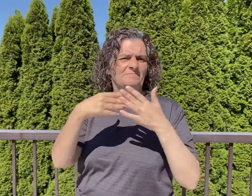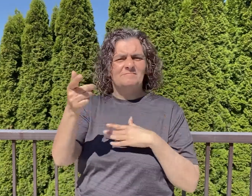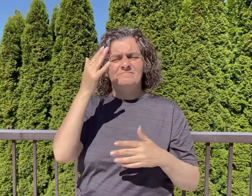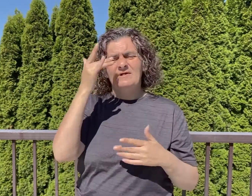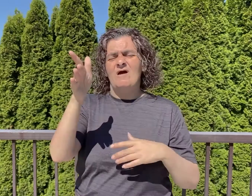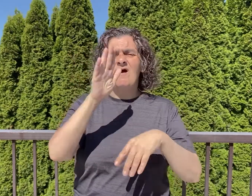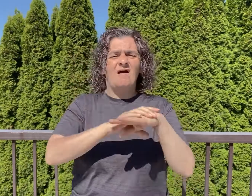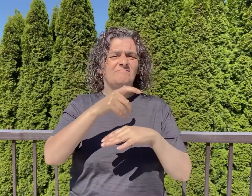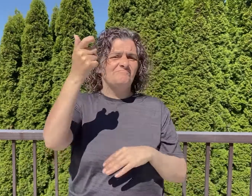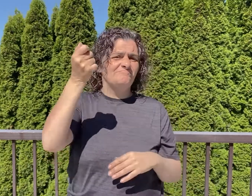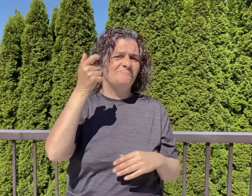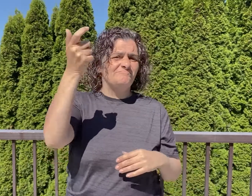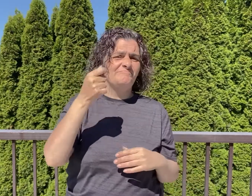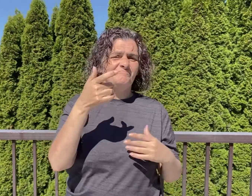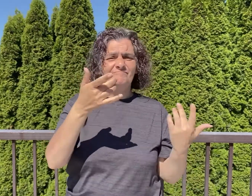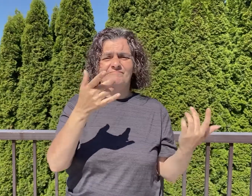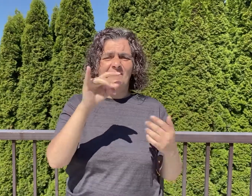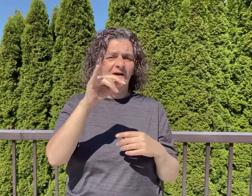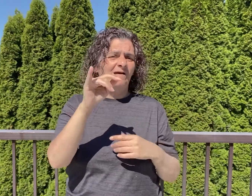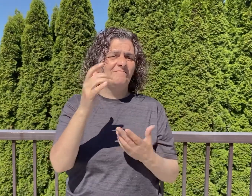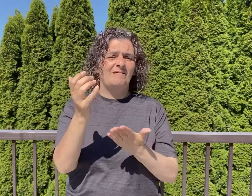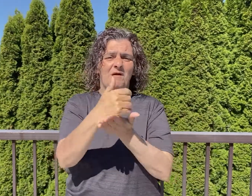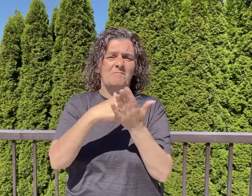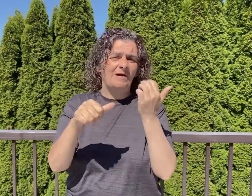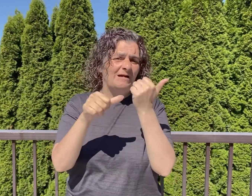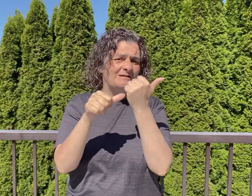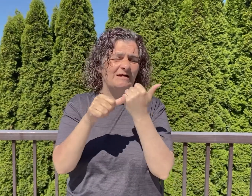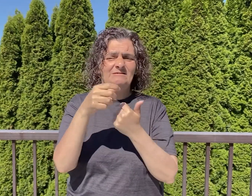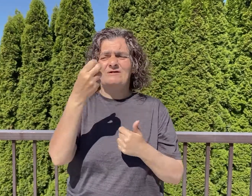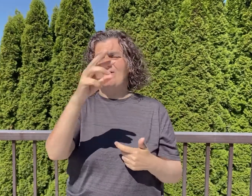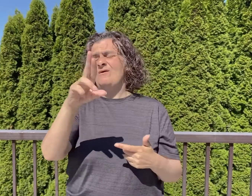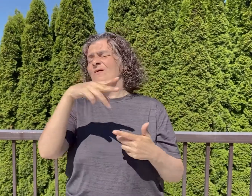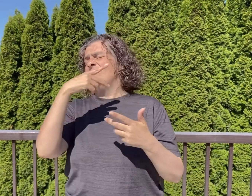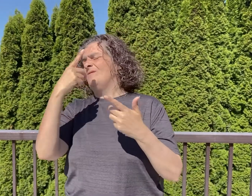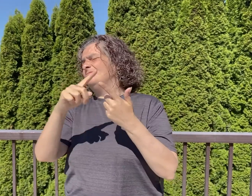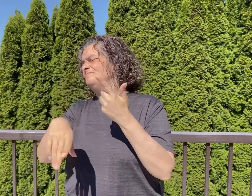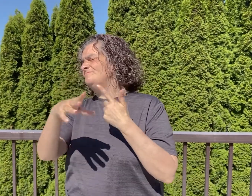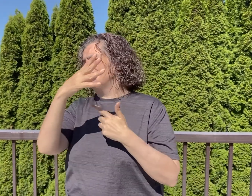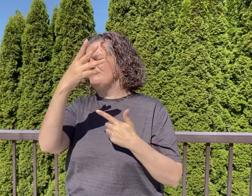provincial disability pensions like income assistance,